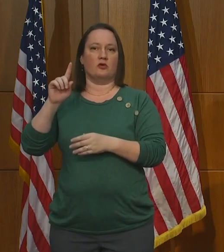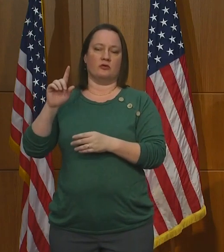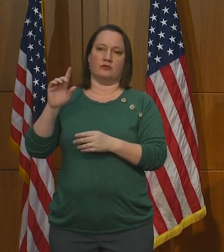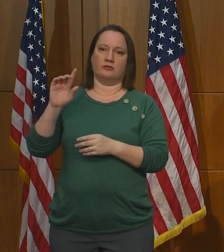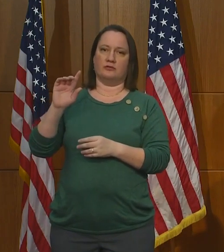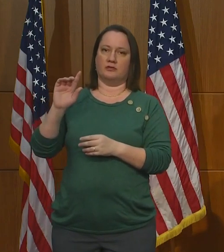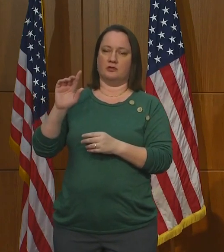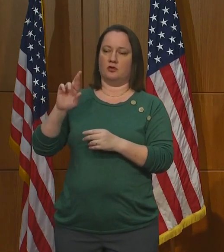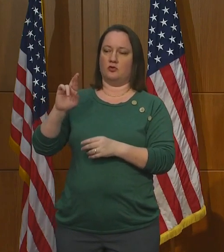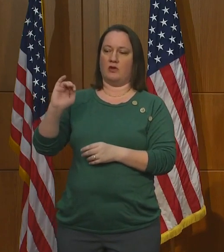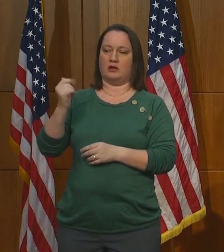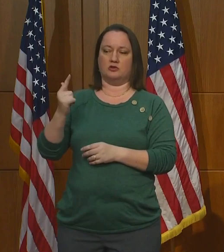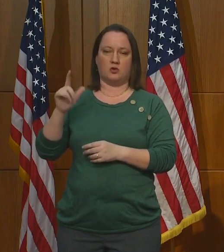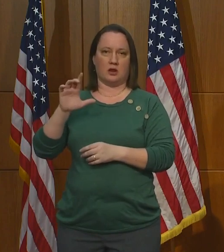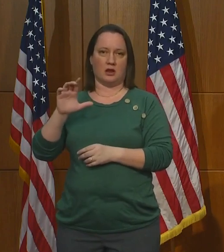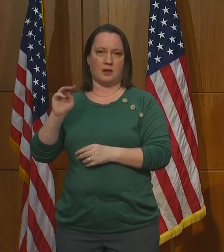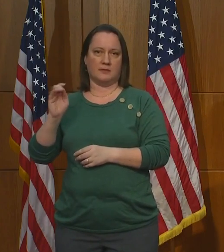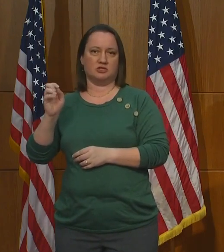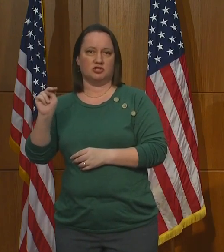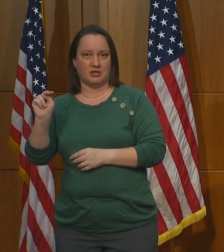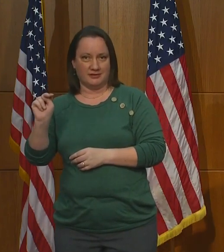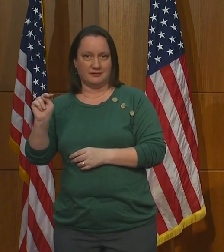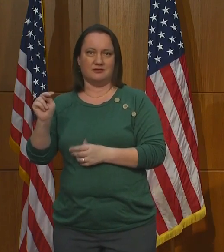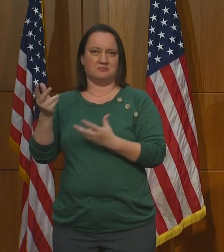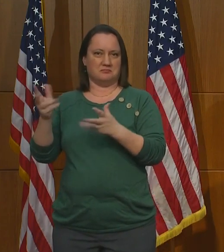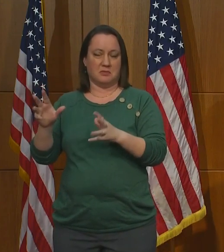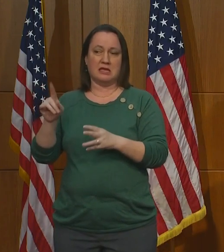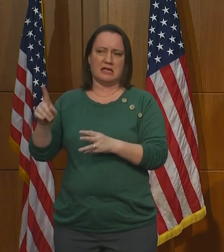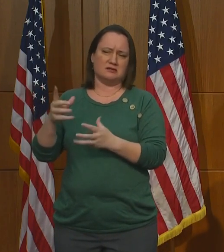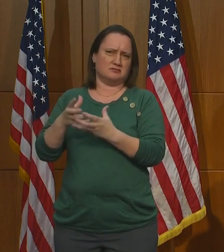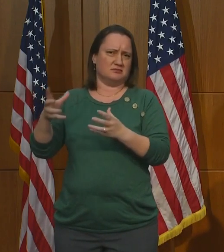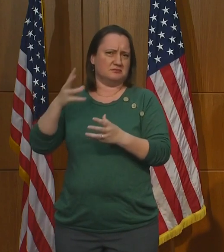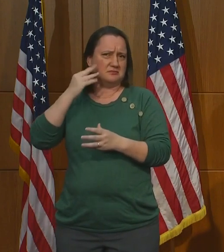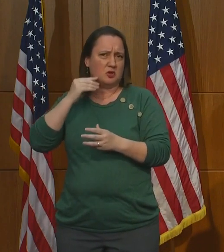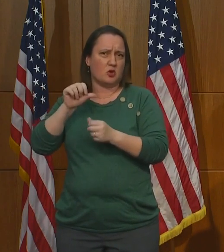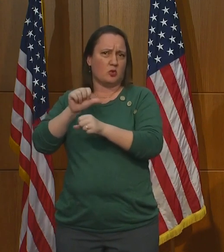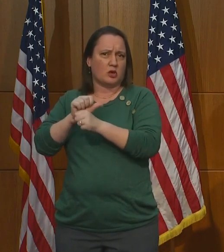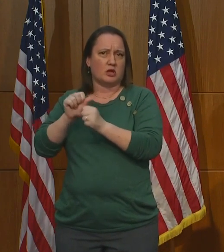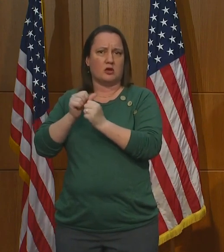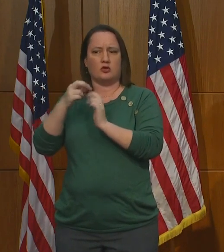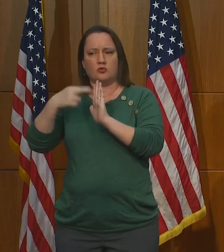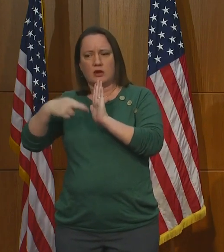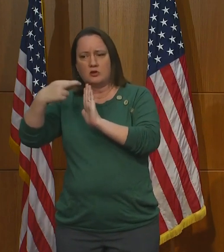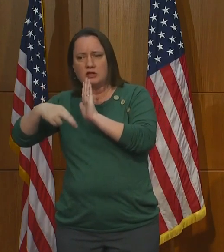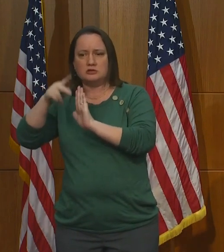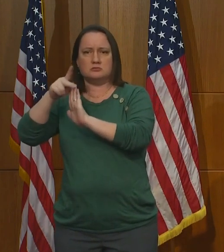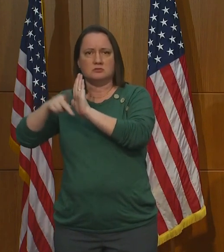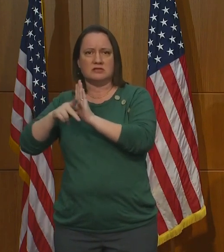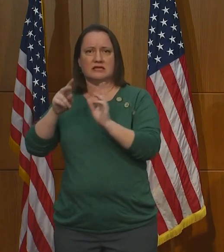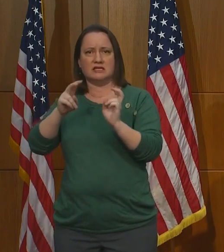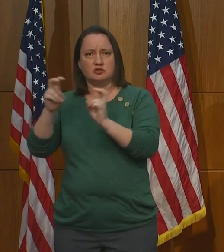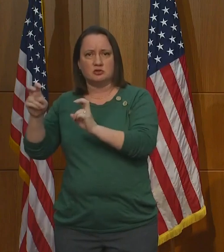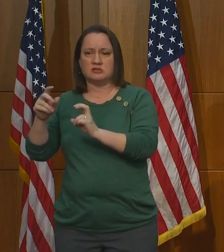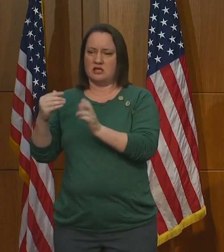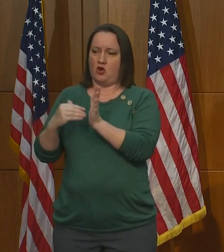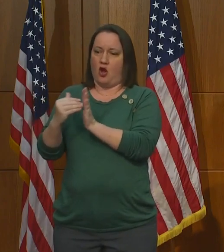FOR THE FEDERAL ENERGY REGULATORY COMMISSION AND HAS EXTENSIVE EXPERIENCE WORKING ON